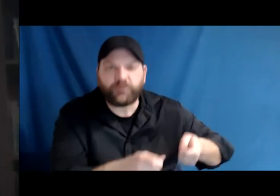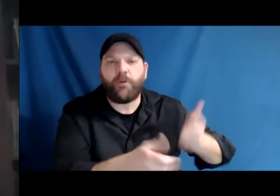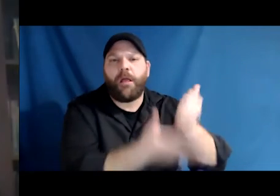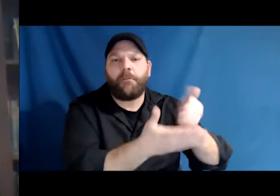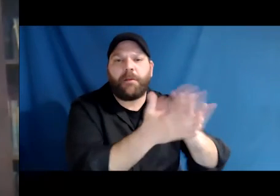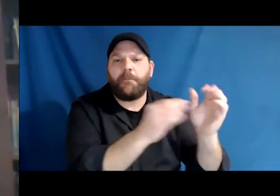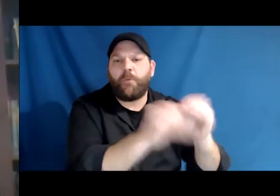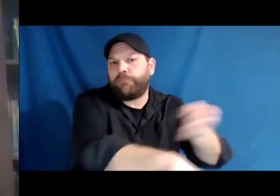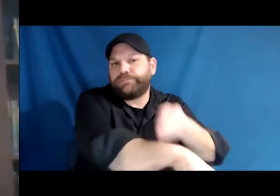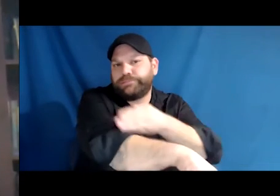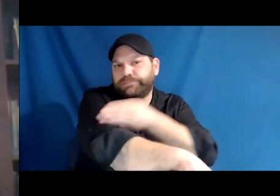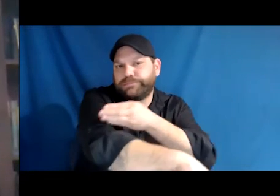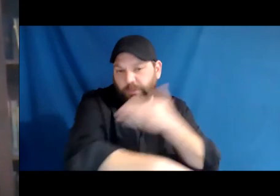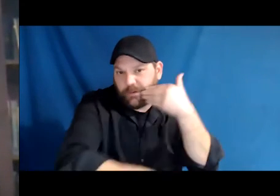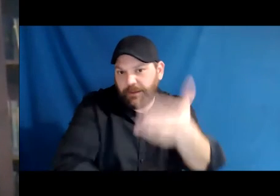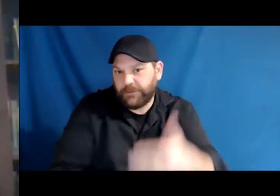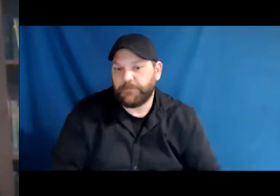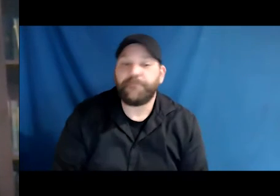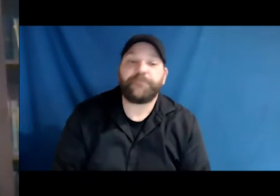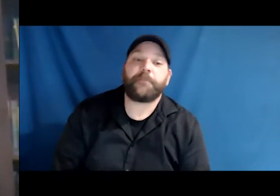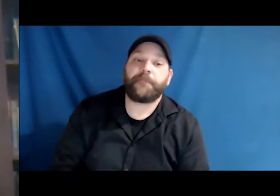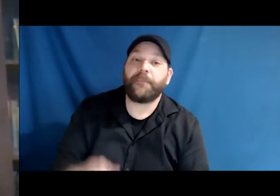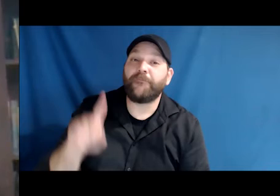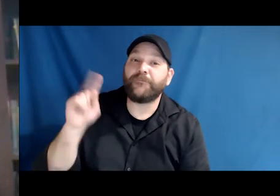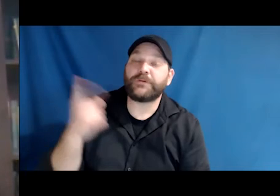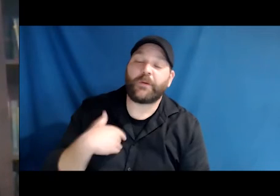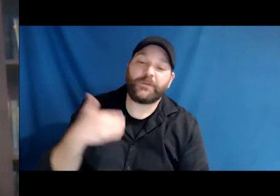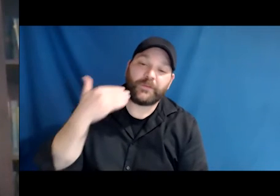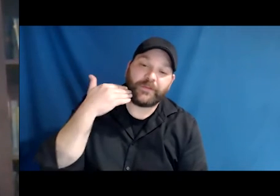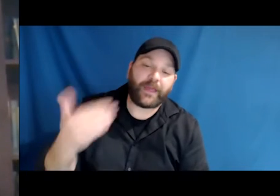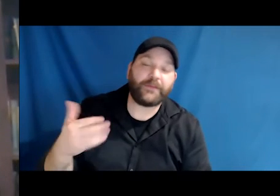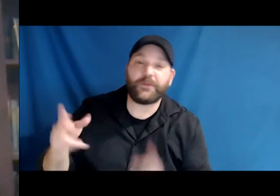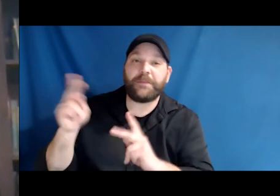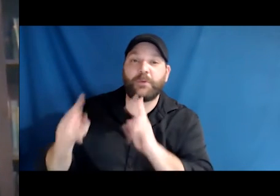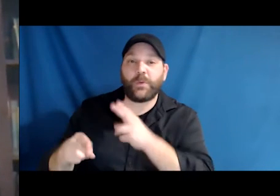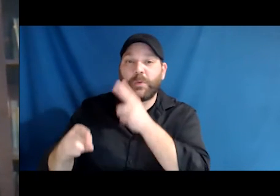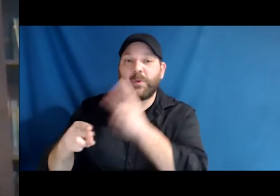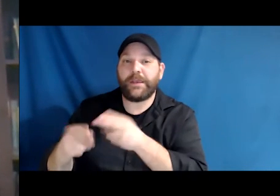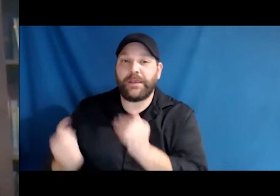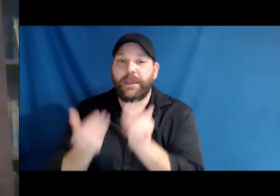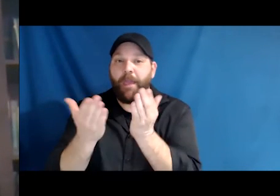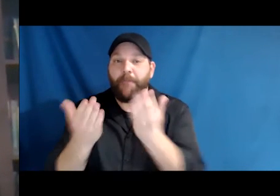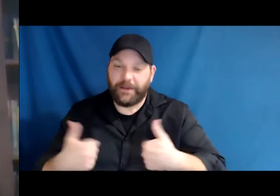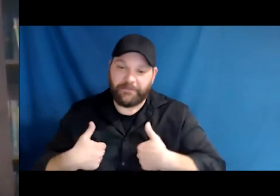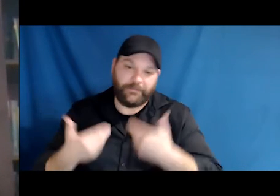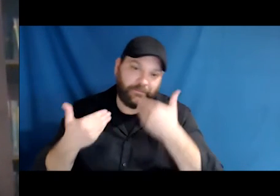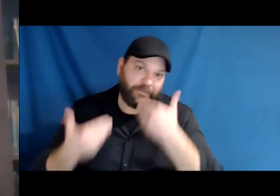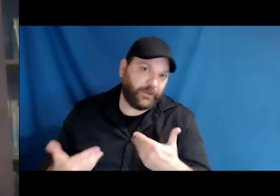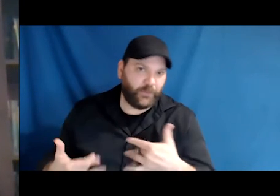I want to first say thank you to my nominators, Tim Shiner and Tracy Mansour. It was an absolute honor to be nominated for and to win this award,